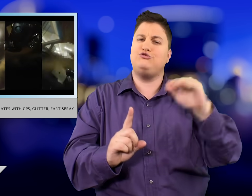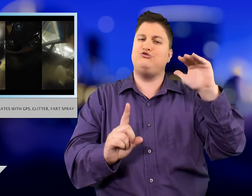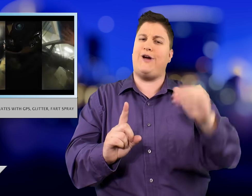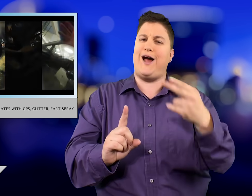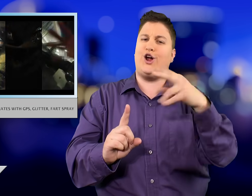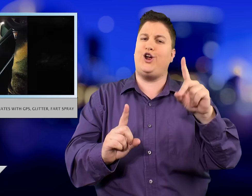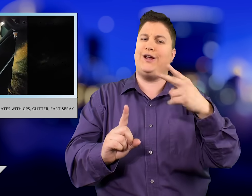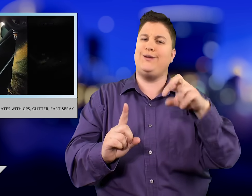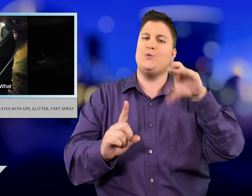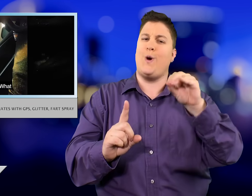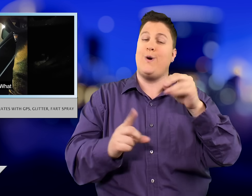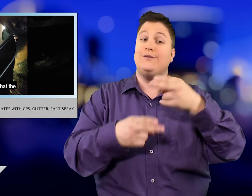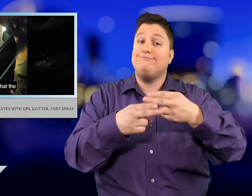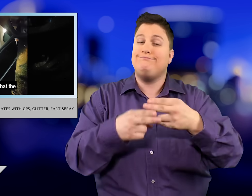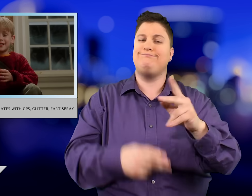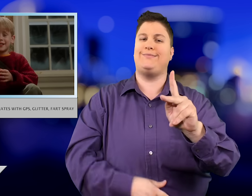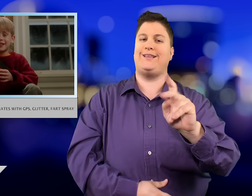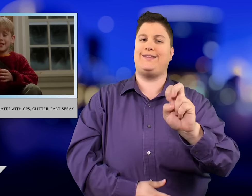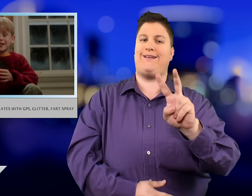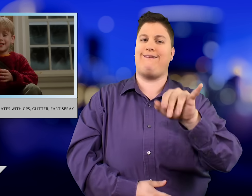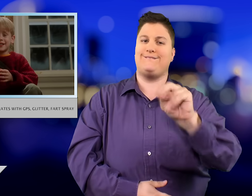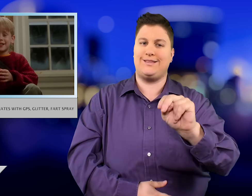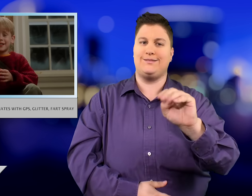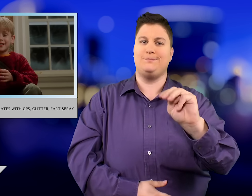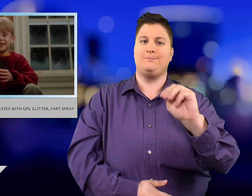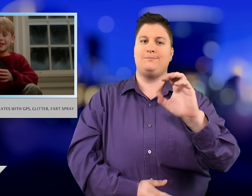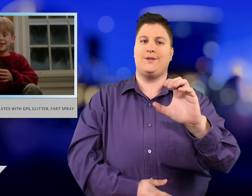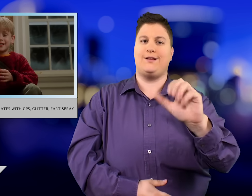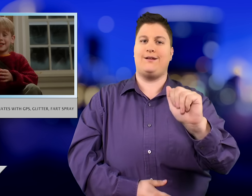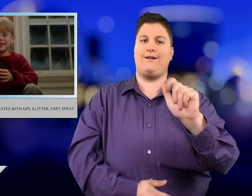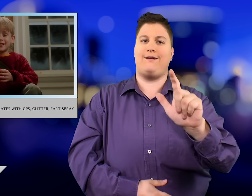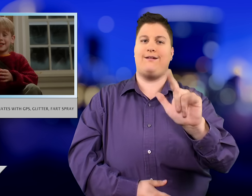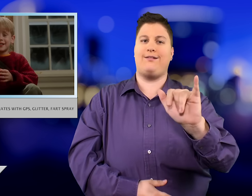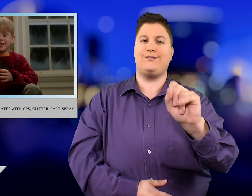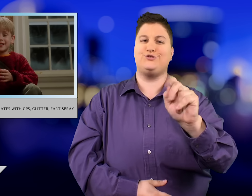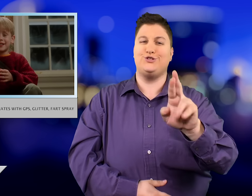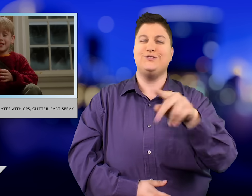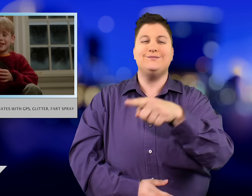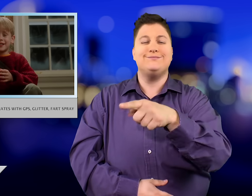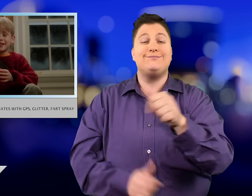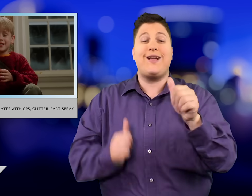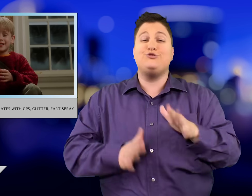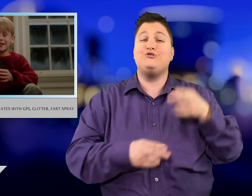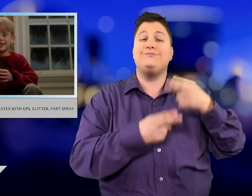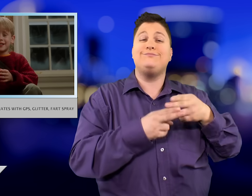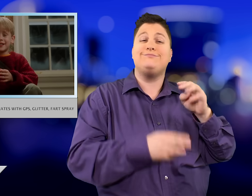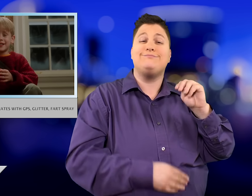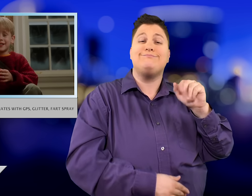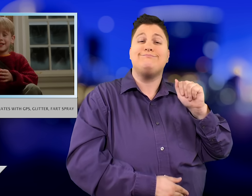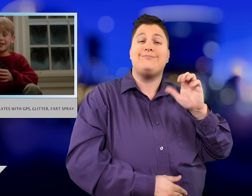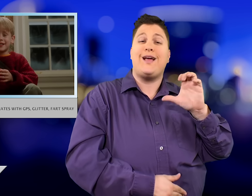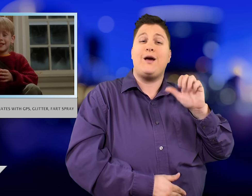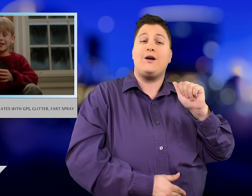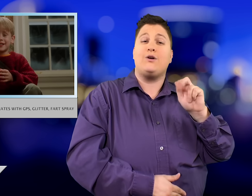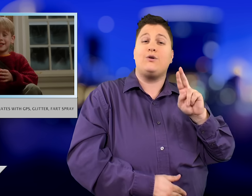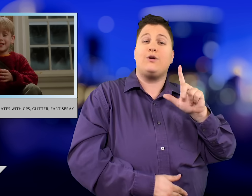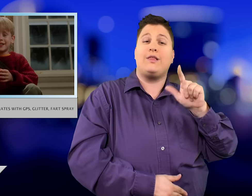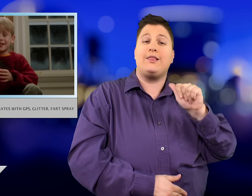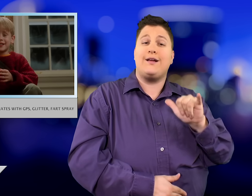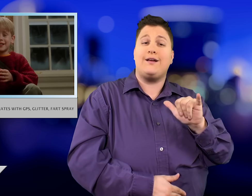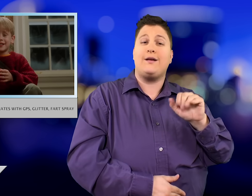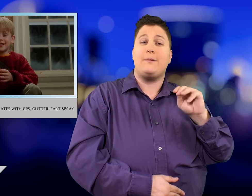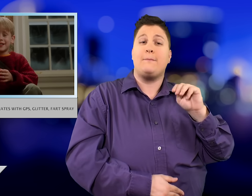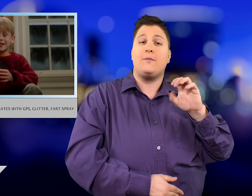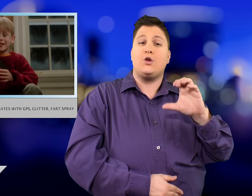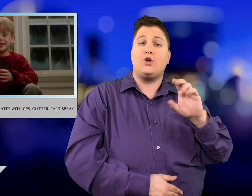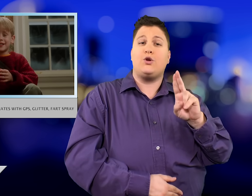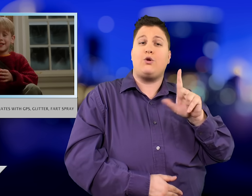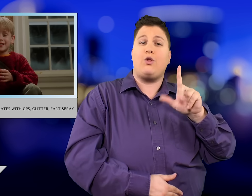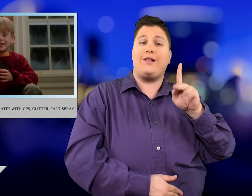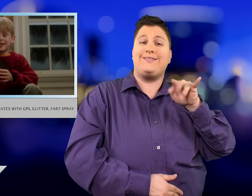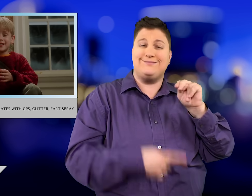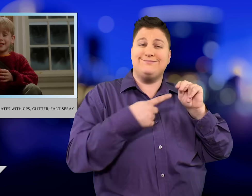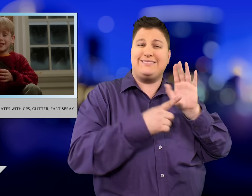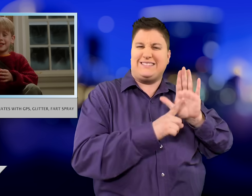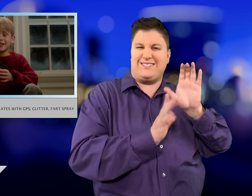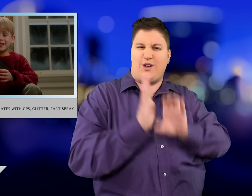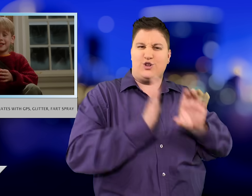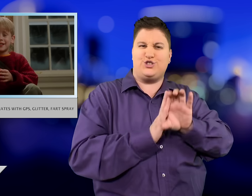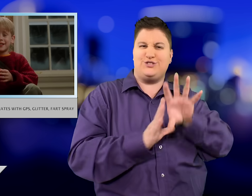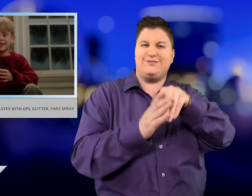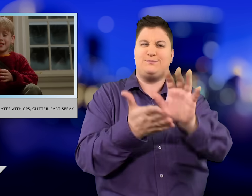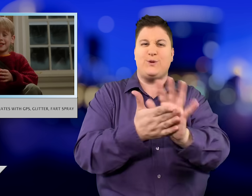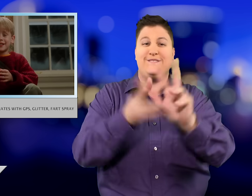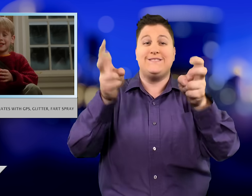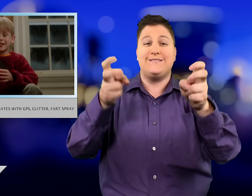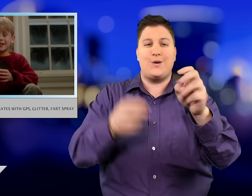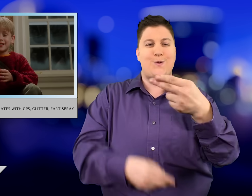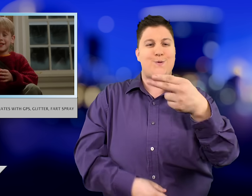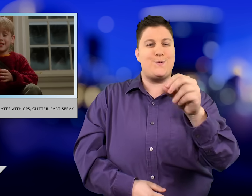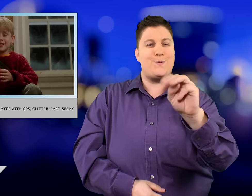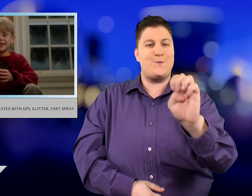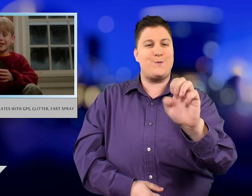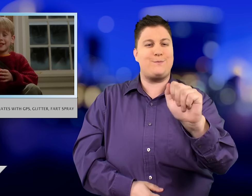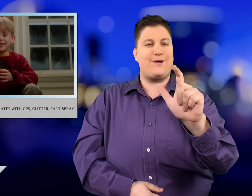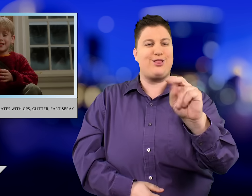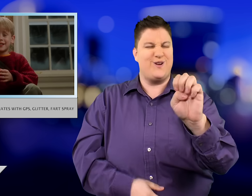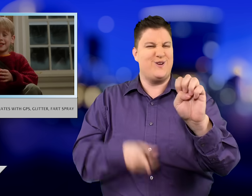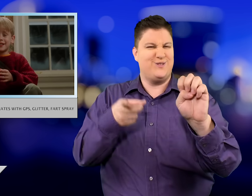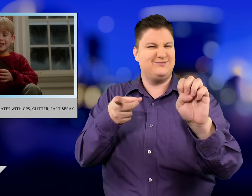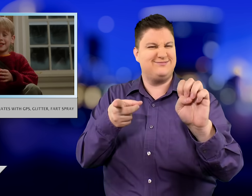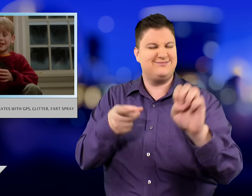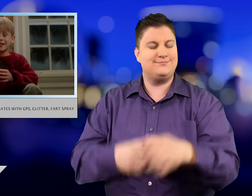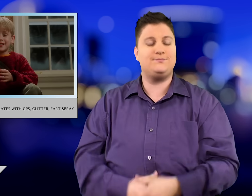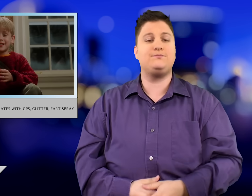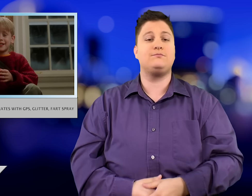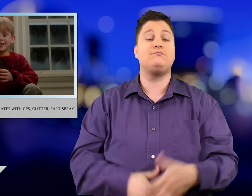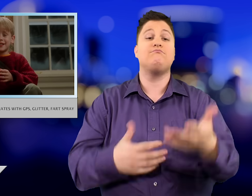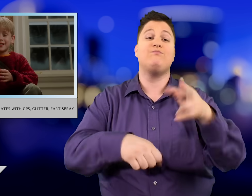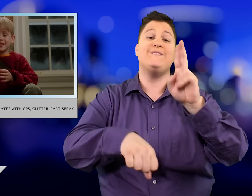by his childhood hero, Kevin McAllister, actor Macauley Culkin's character in the movie "Home Alone."